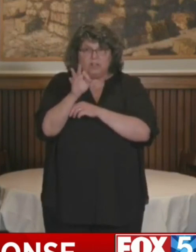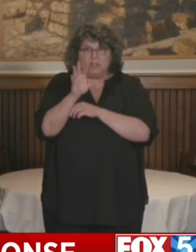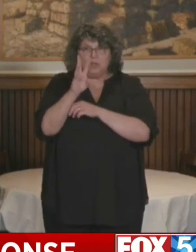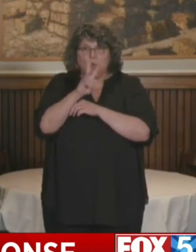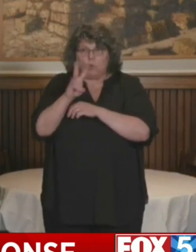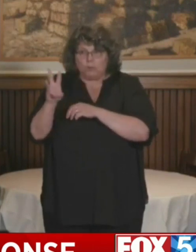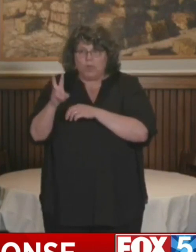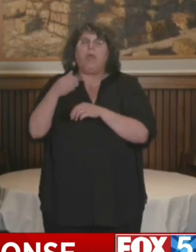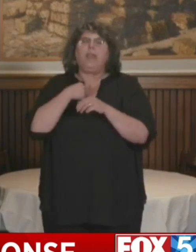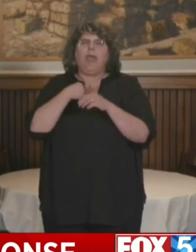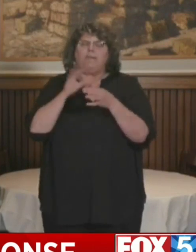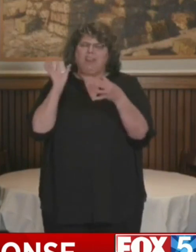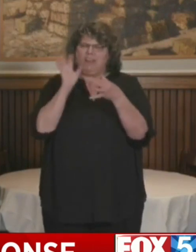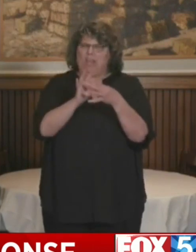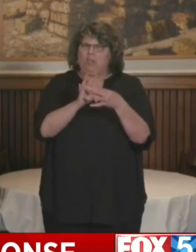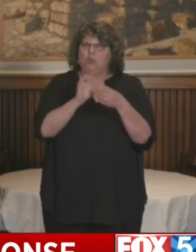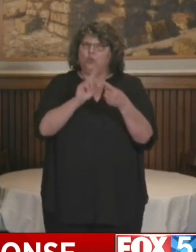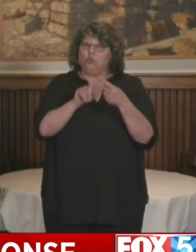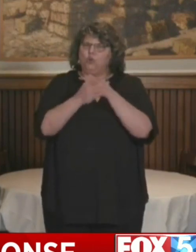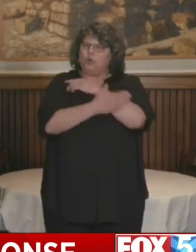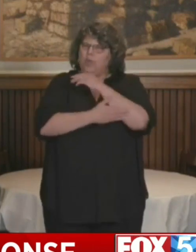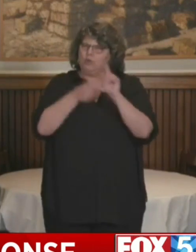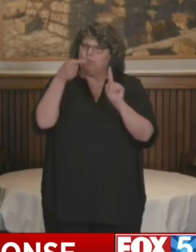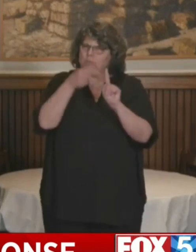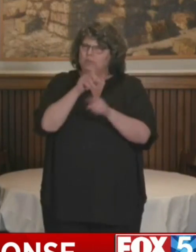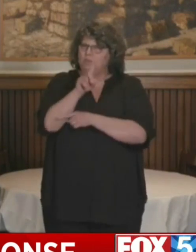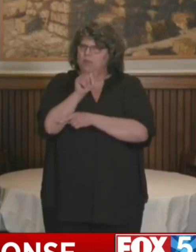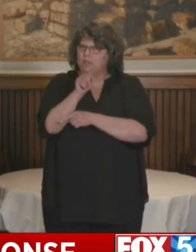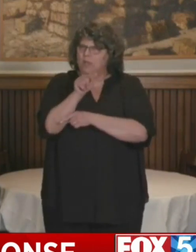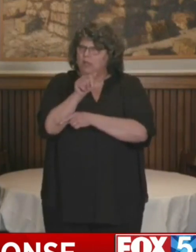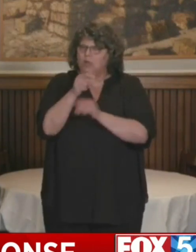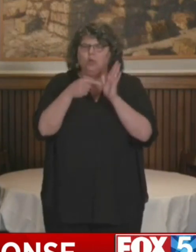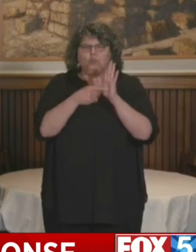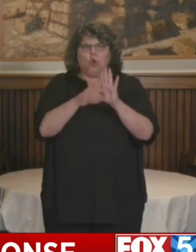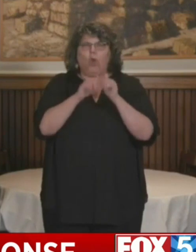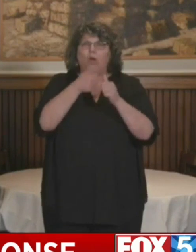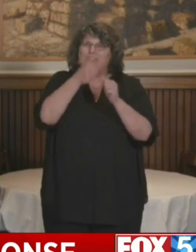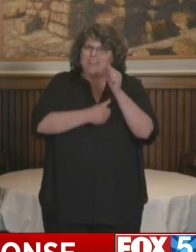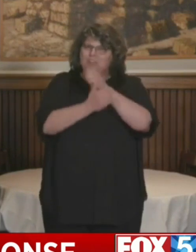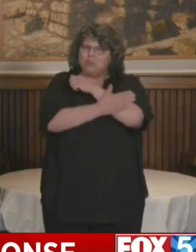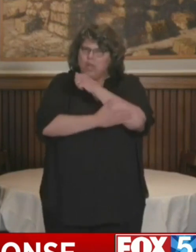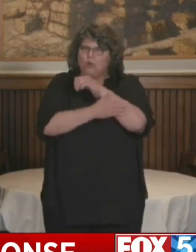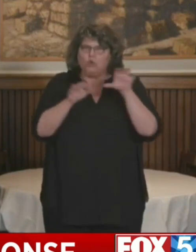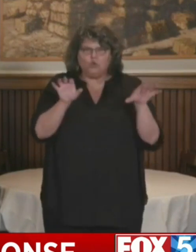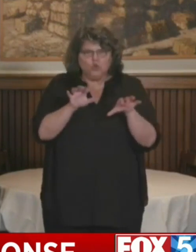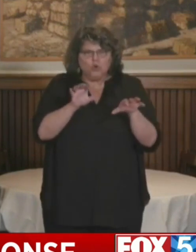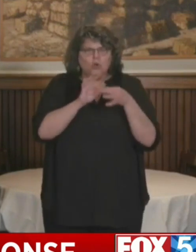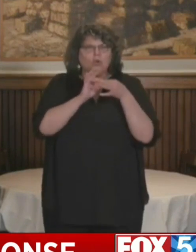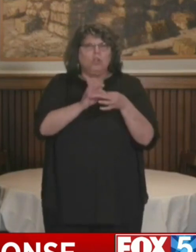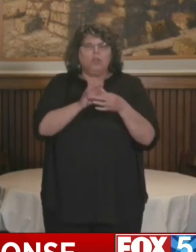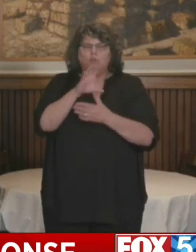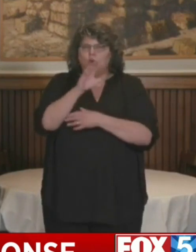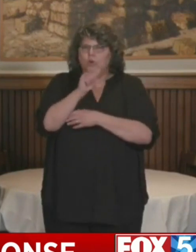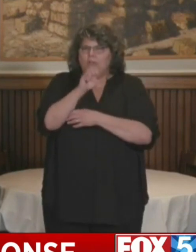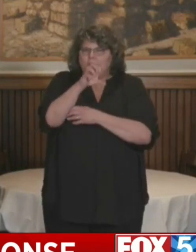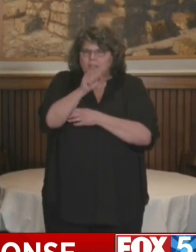DATA ON A VERY REGULAR BASIS AND ON OUR STATE COVID-19 WEBSITE. WE WILL HAVE LINKS TO